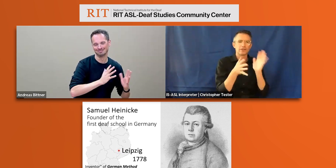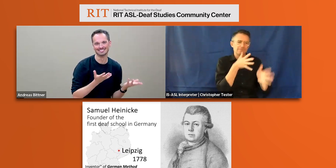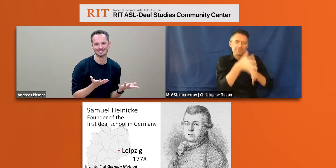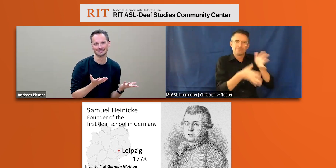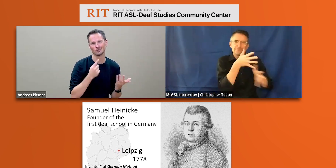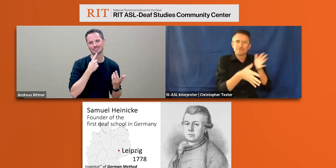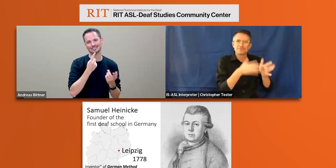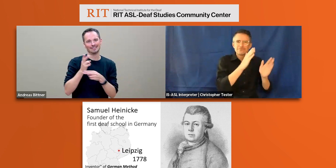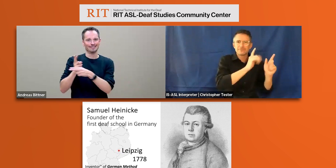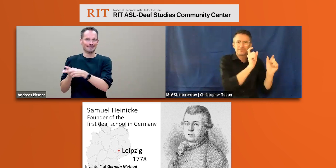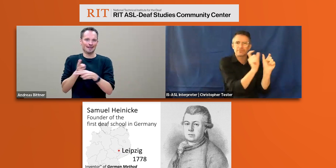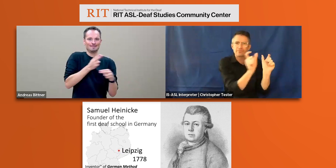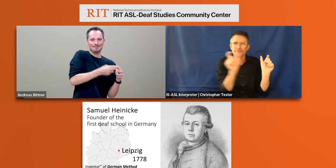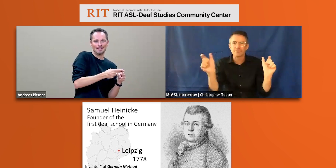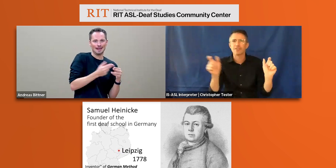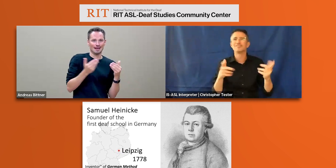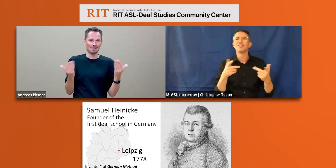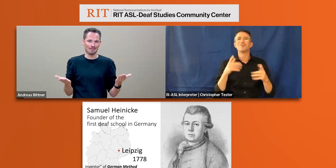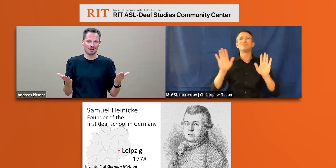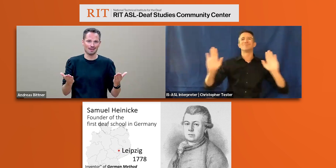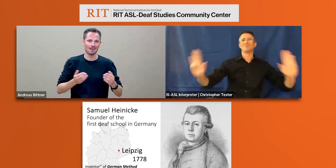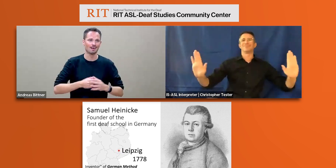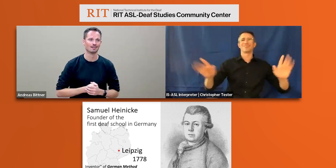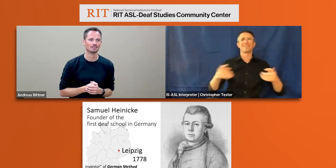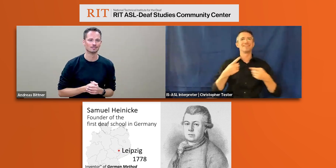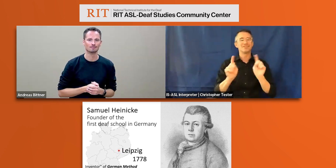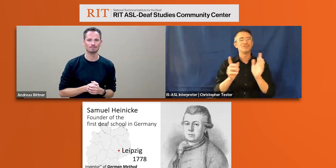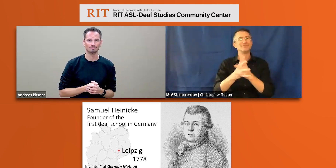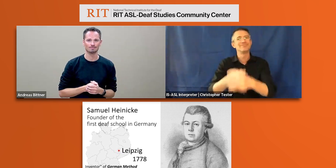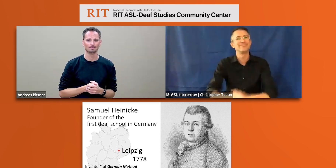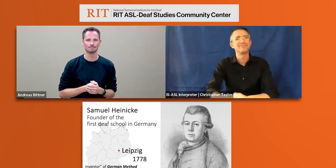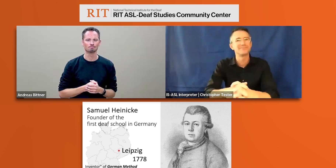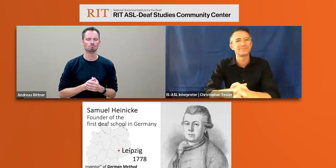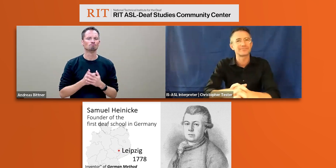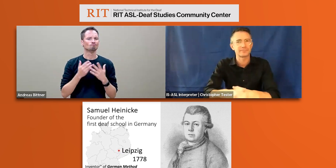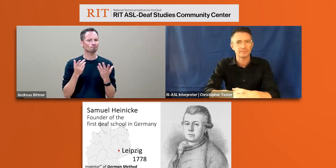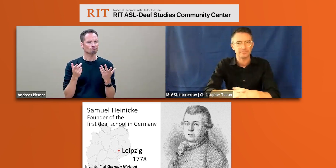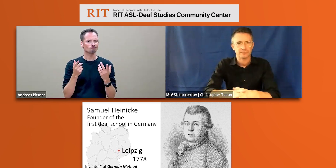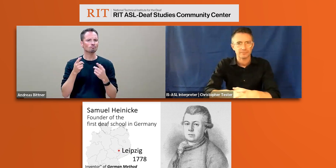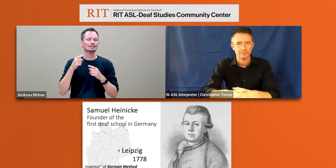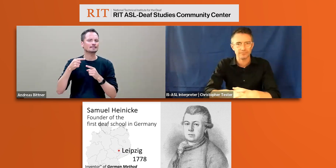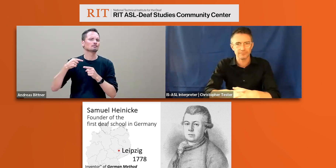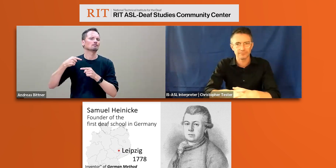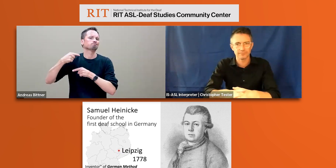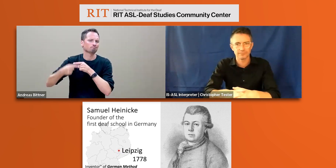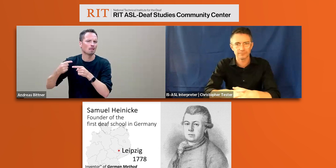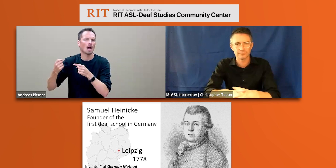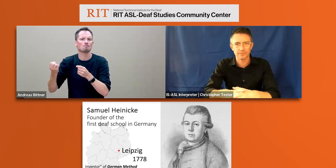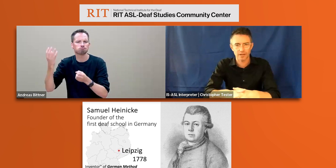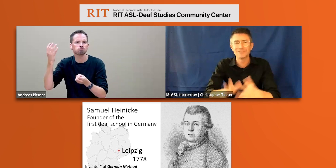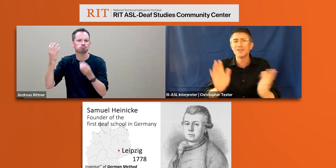French was much more technical in its signing style, so they were very different expressions